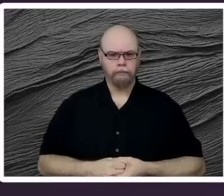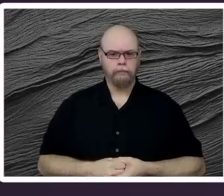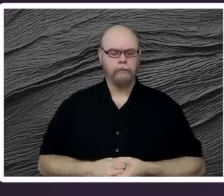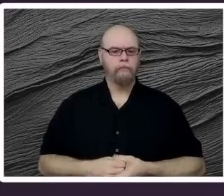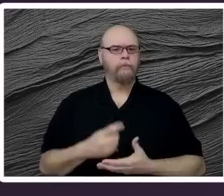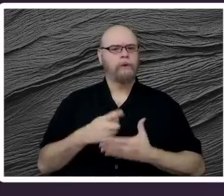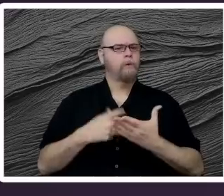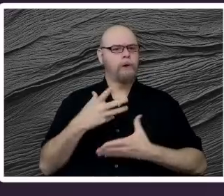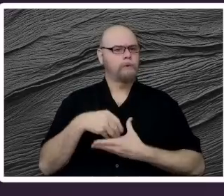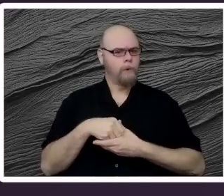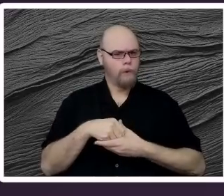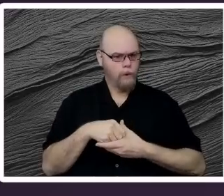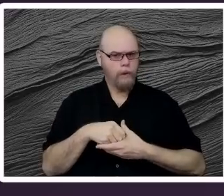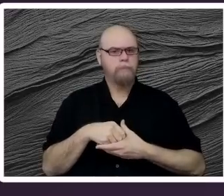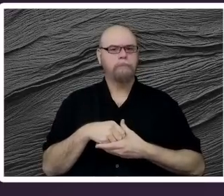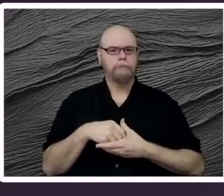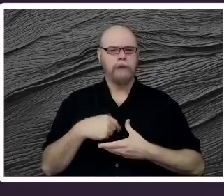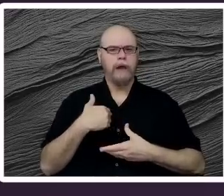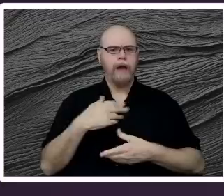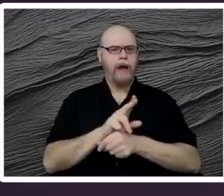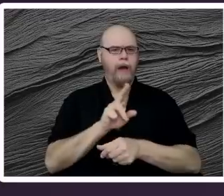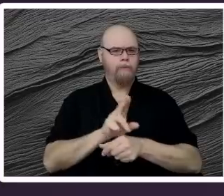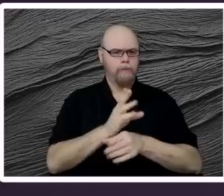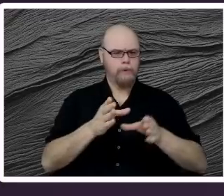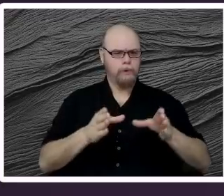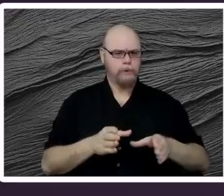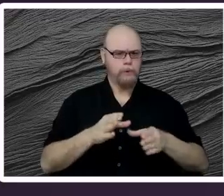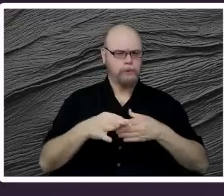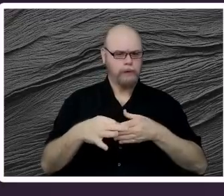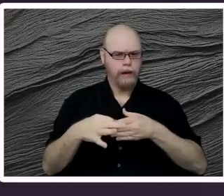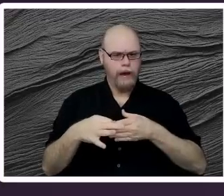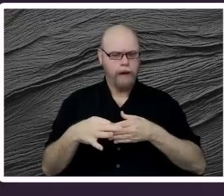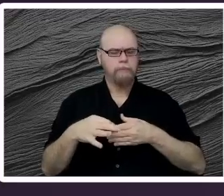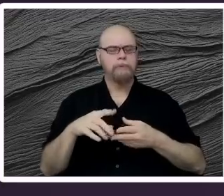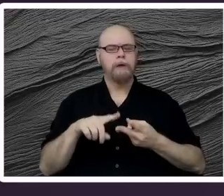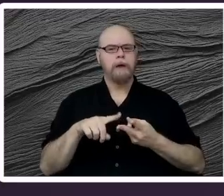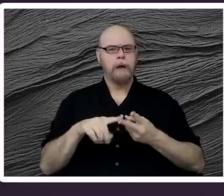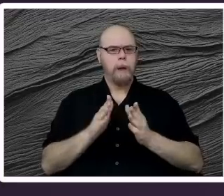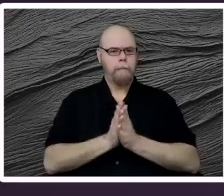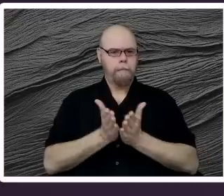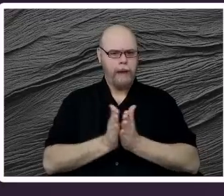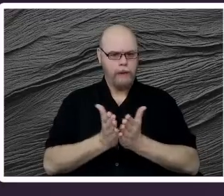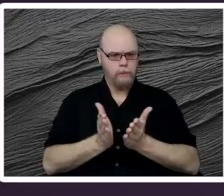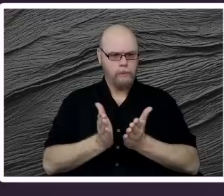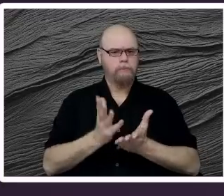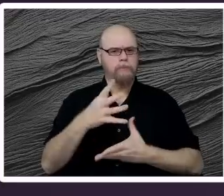user guide and manual, which also includes some promotional materials, should you like to use